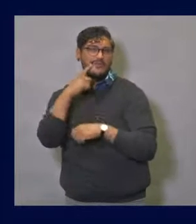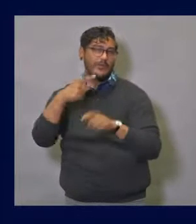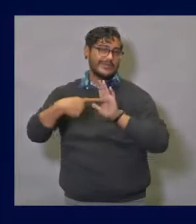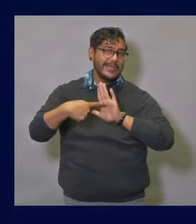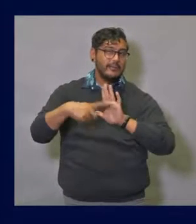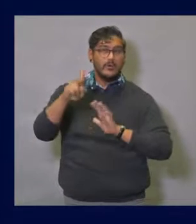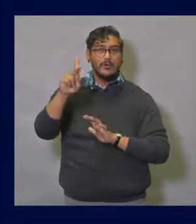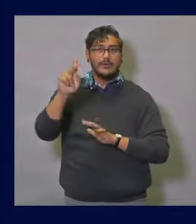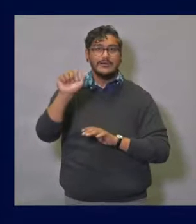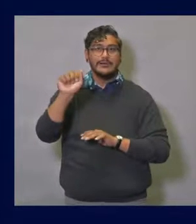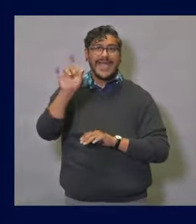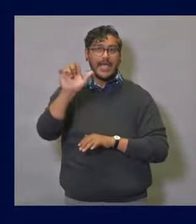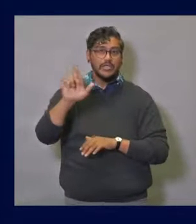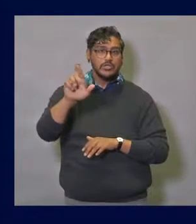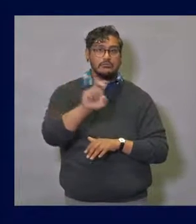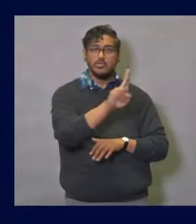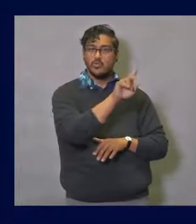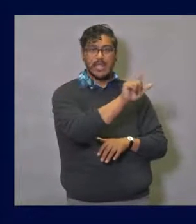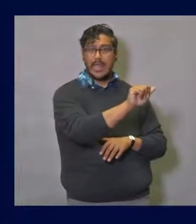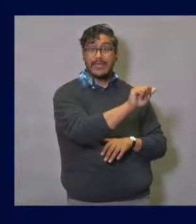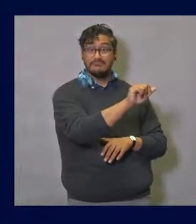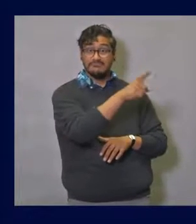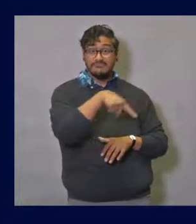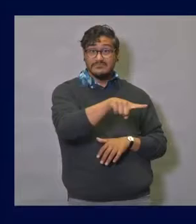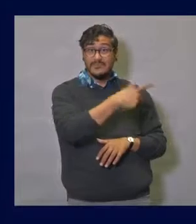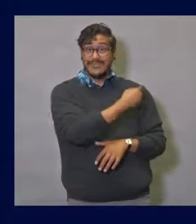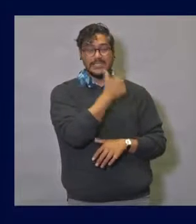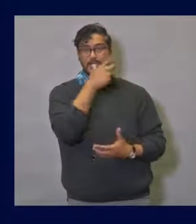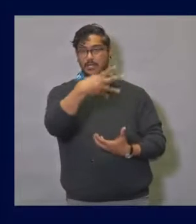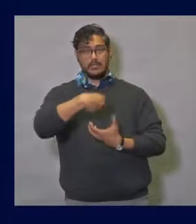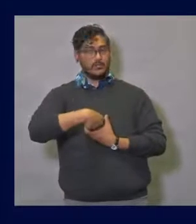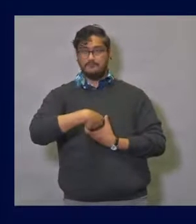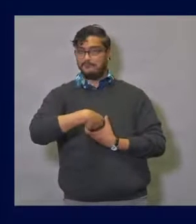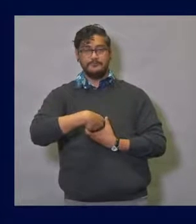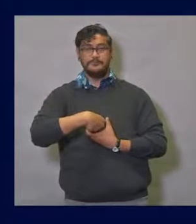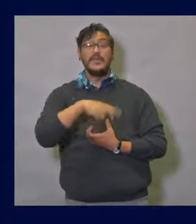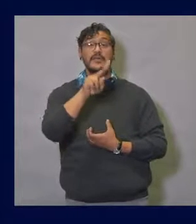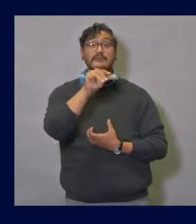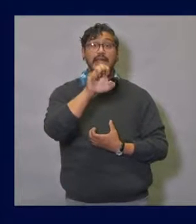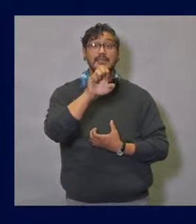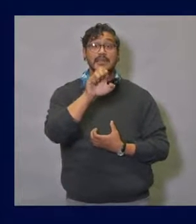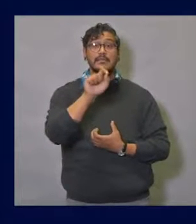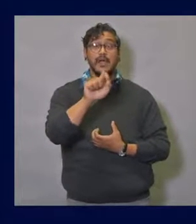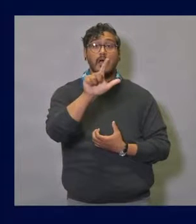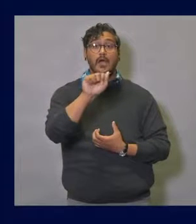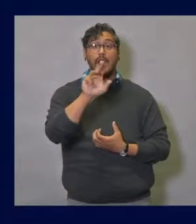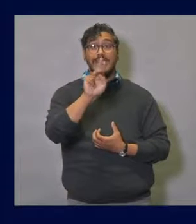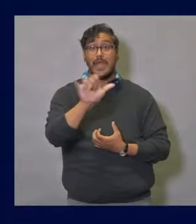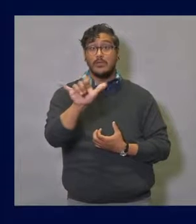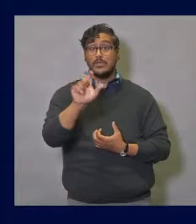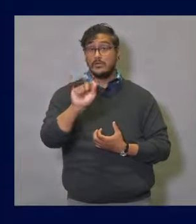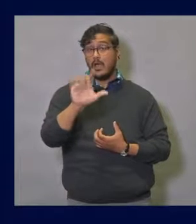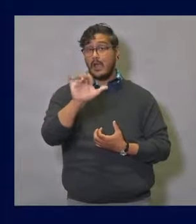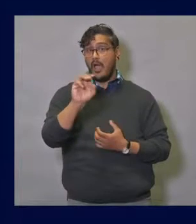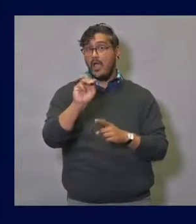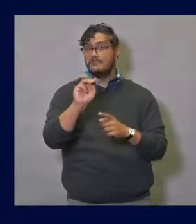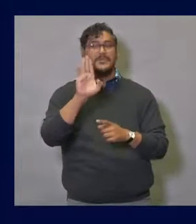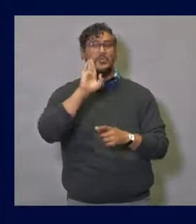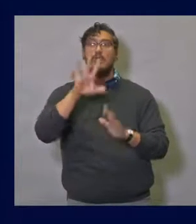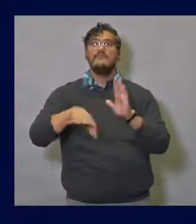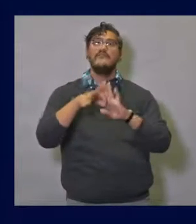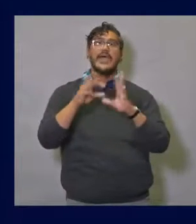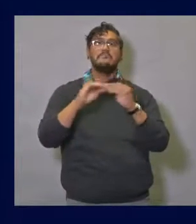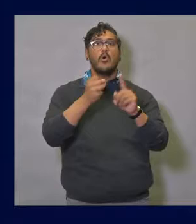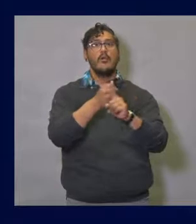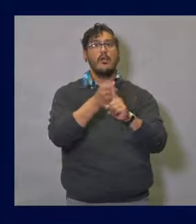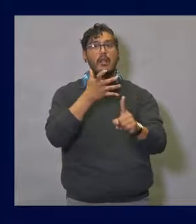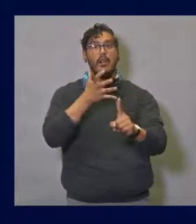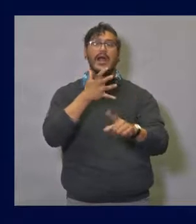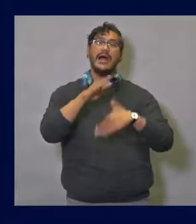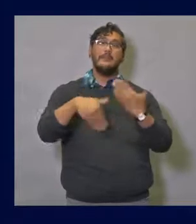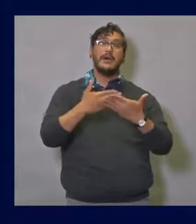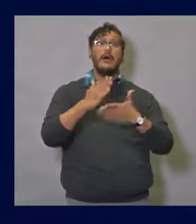LARGE MULTI-COUNTY ENTITIES,